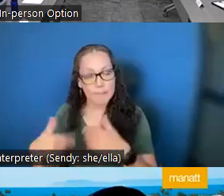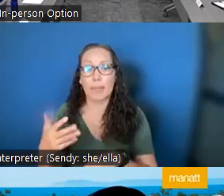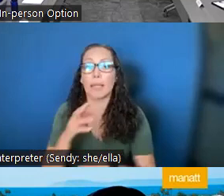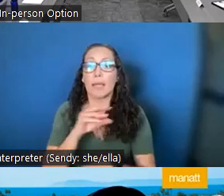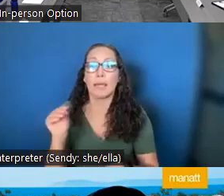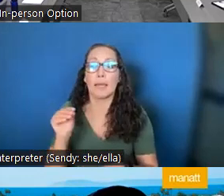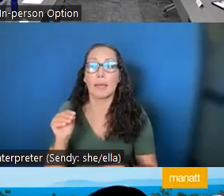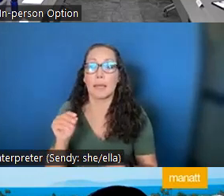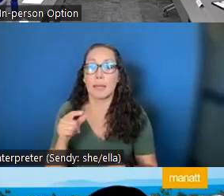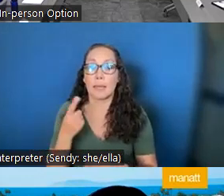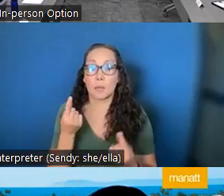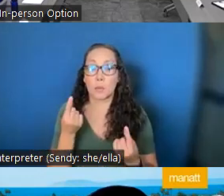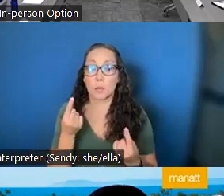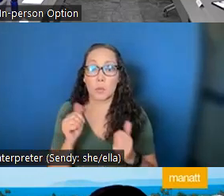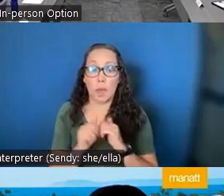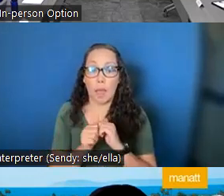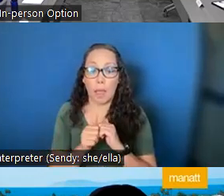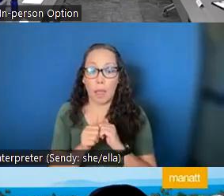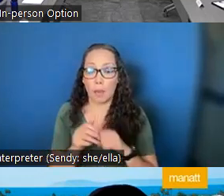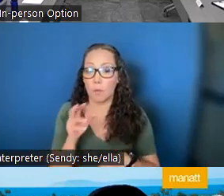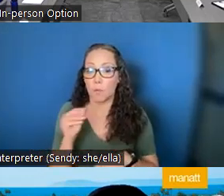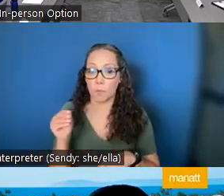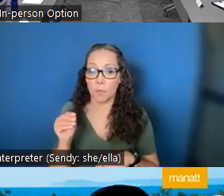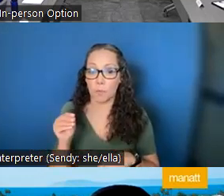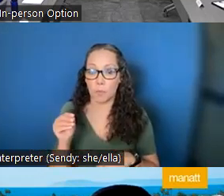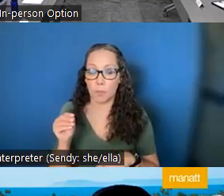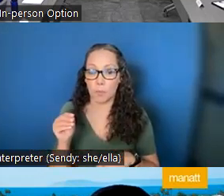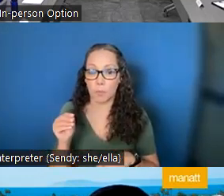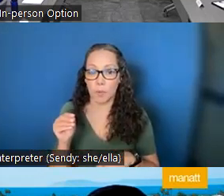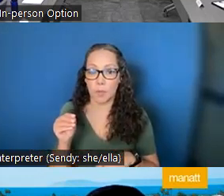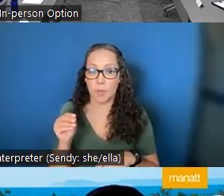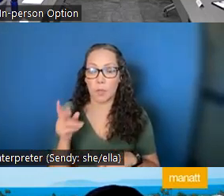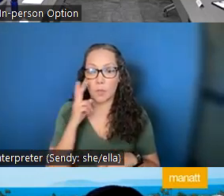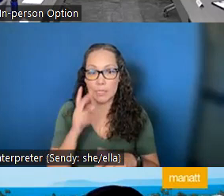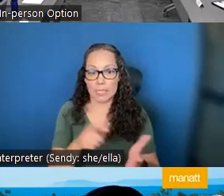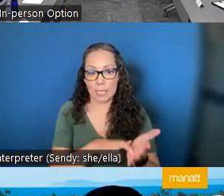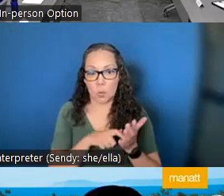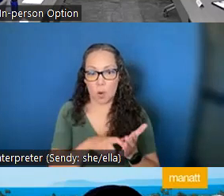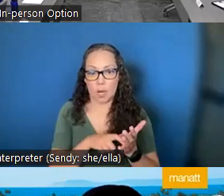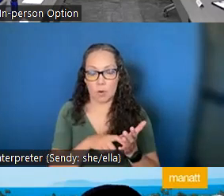to be able to do that we need to quantify the investment required for Statewide expansion so